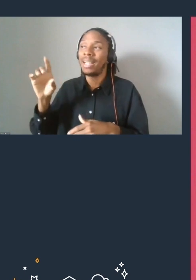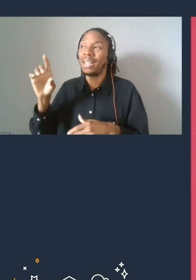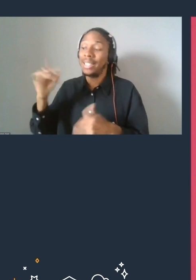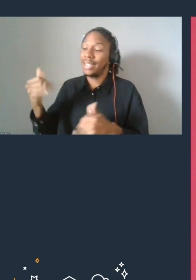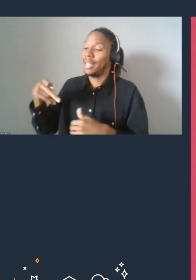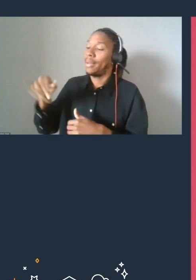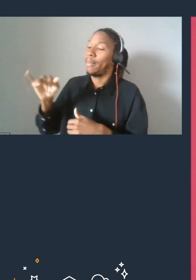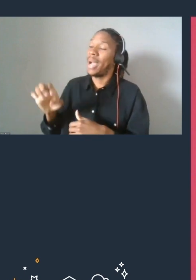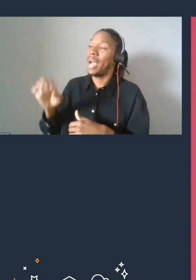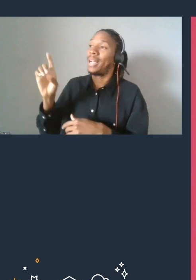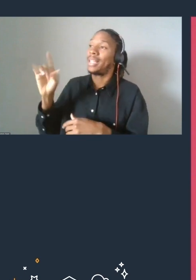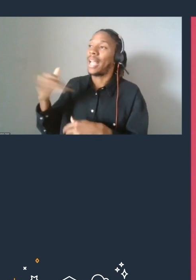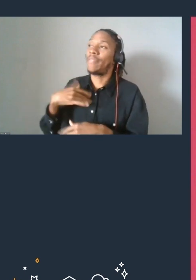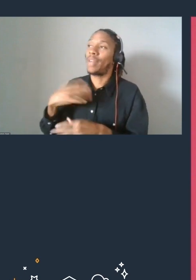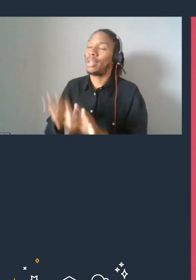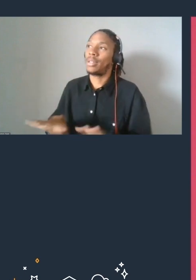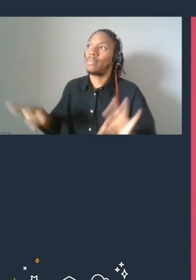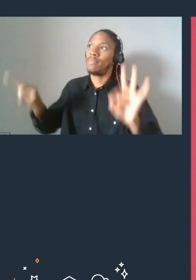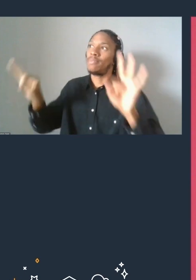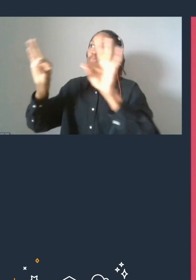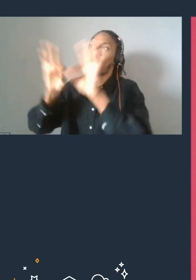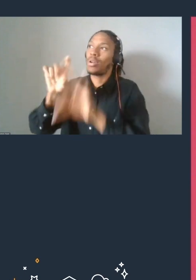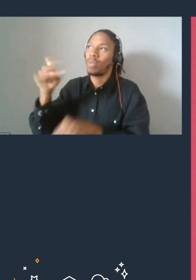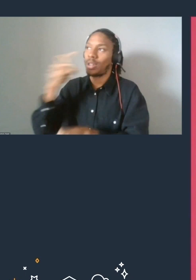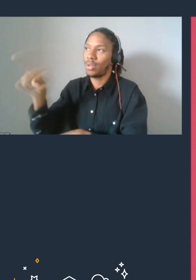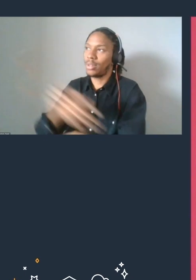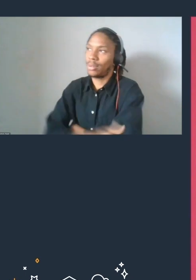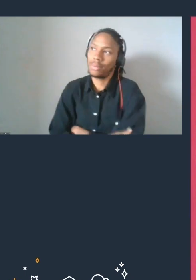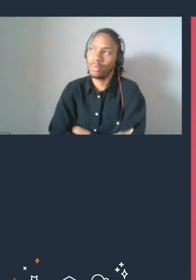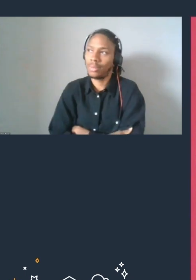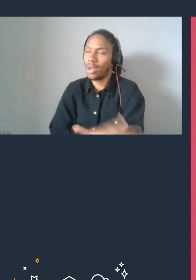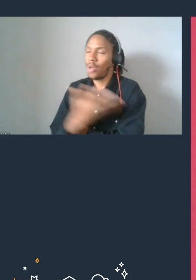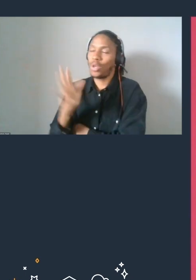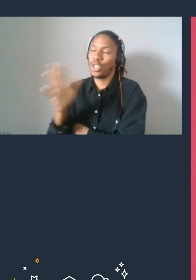The most important question. What is your favorite kind of pie?